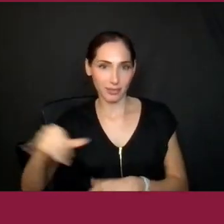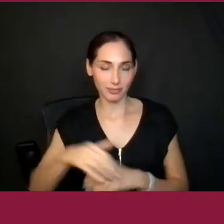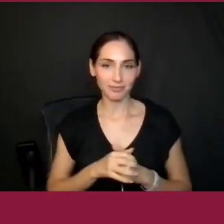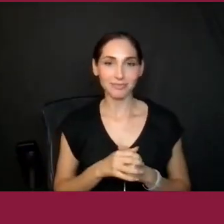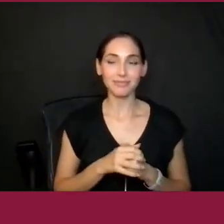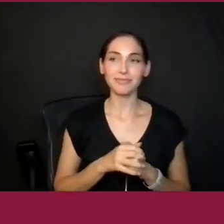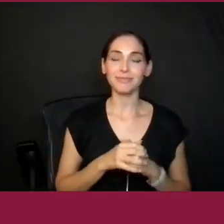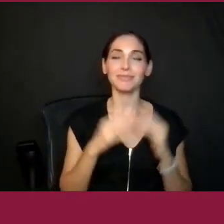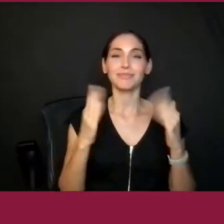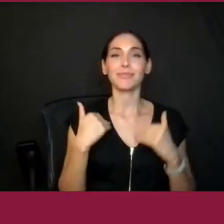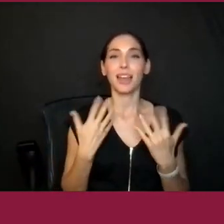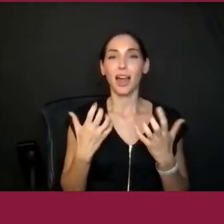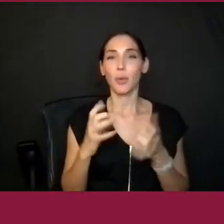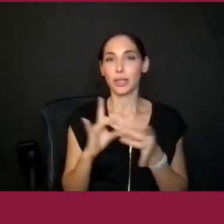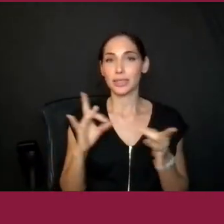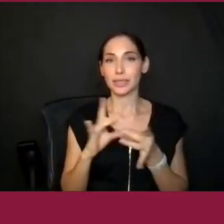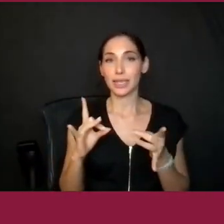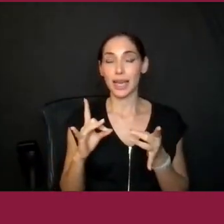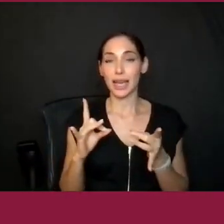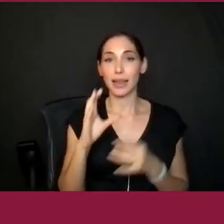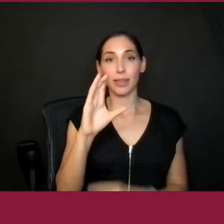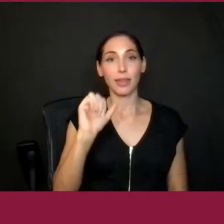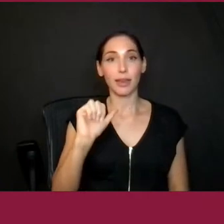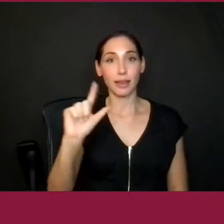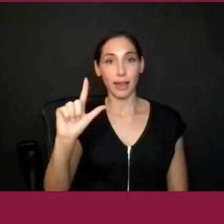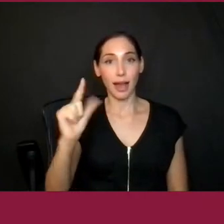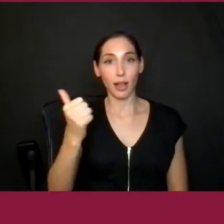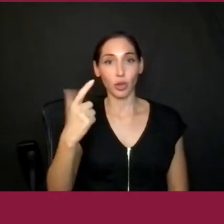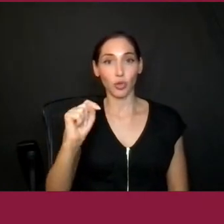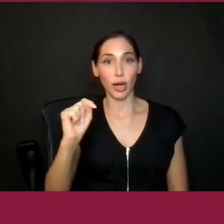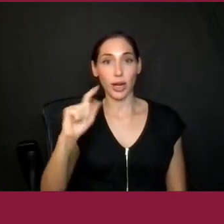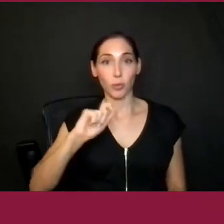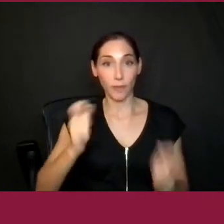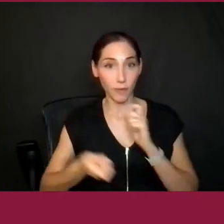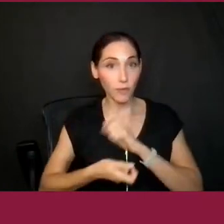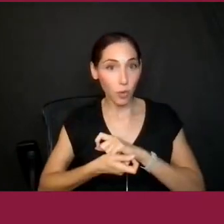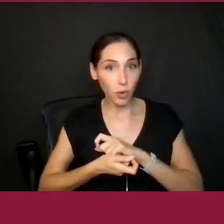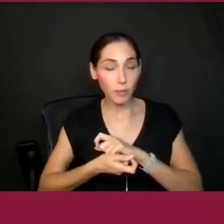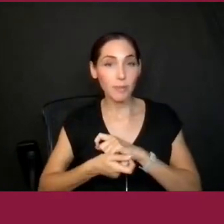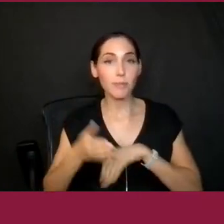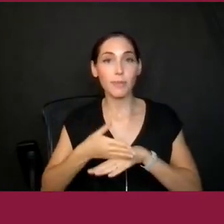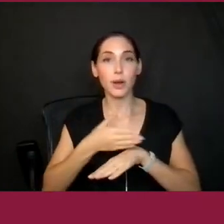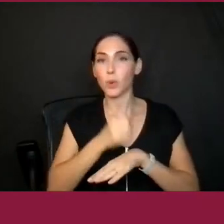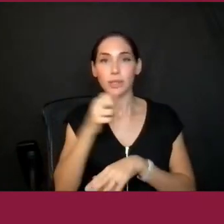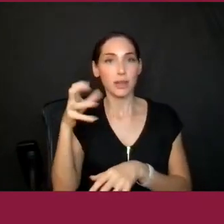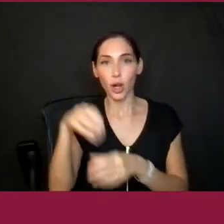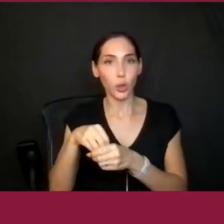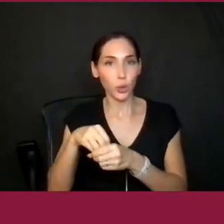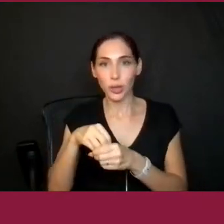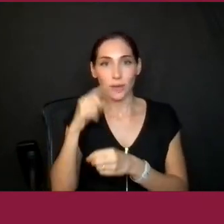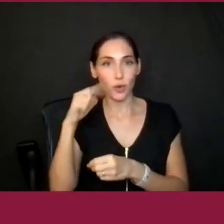Uh, and then I do want to say that the Cal Grant reform was not included in this budget. It was